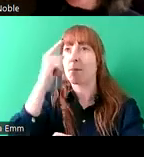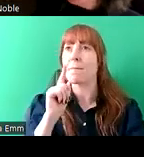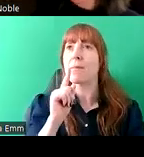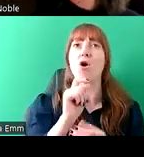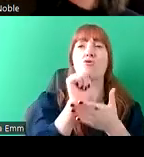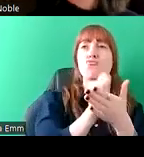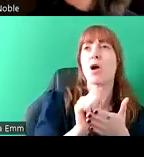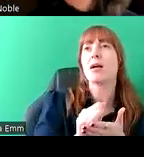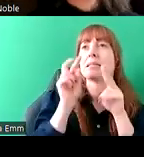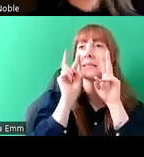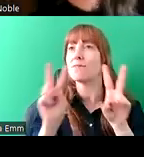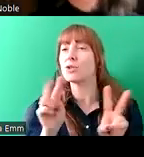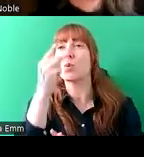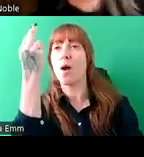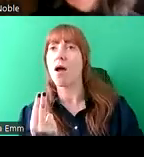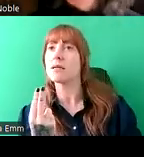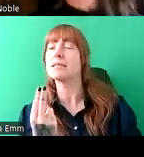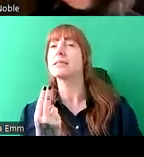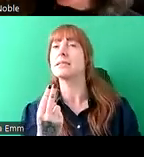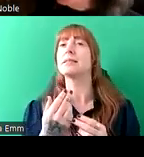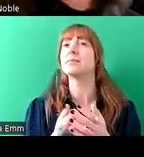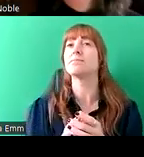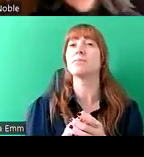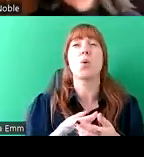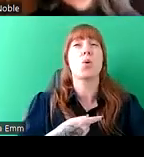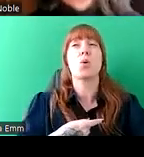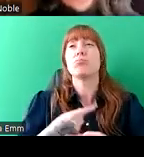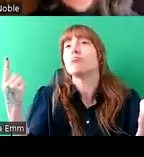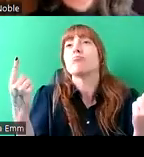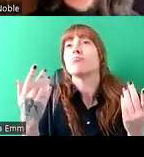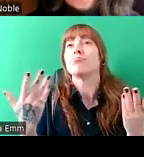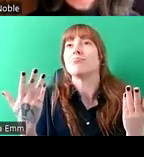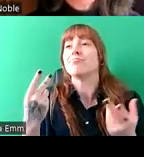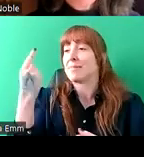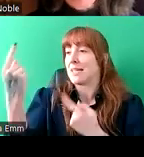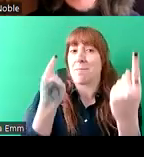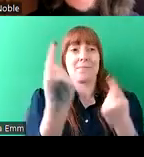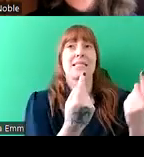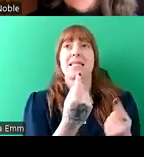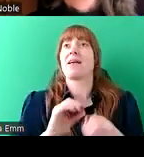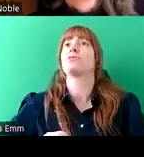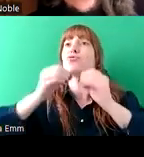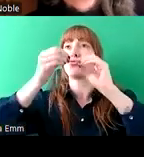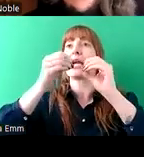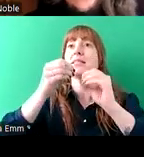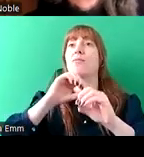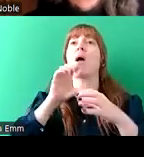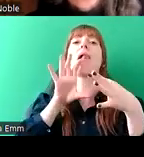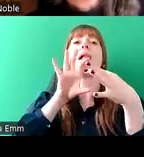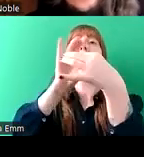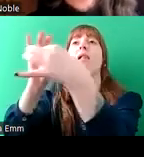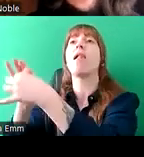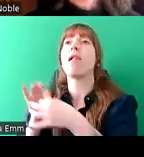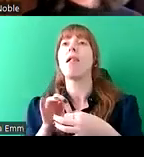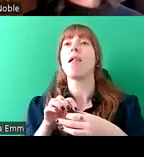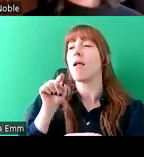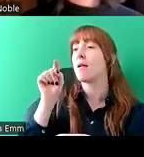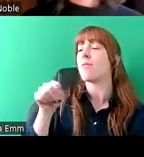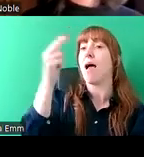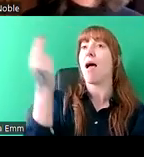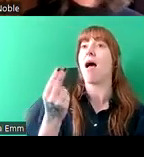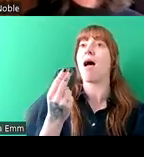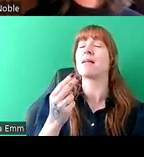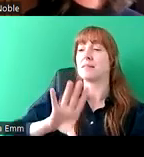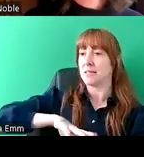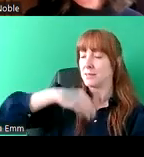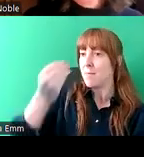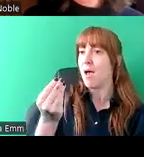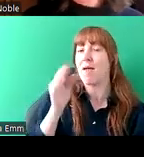artists, anyone creative, and often the artist will be inspired by what's already in the archives